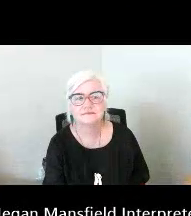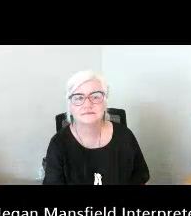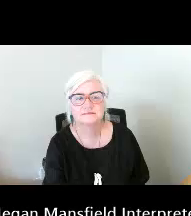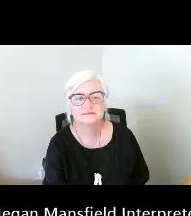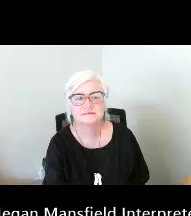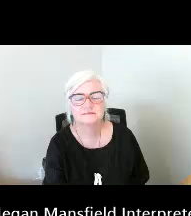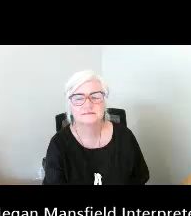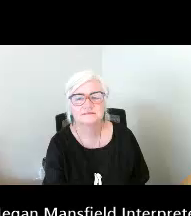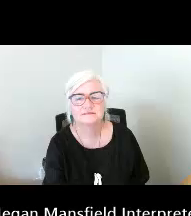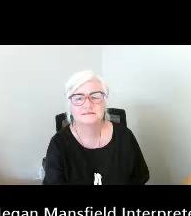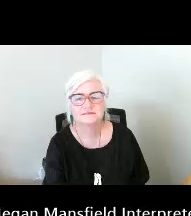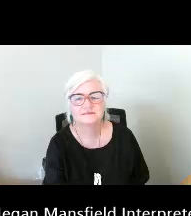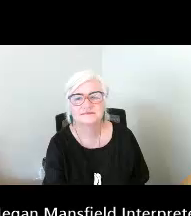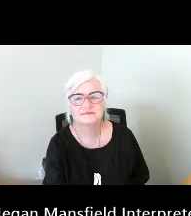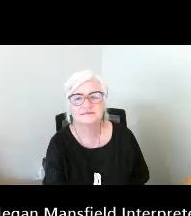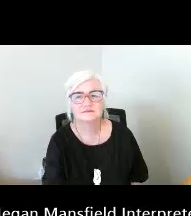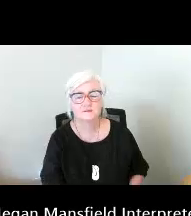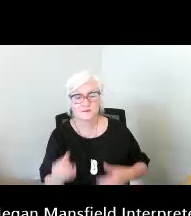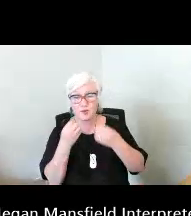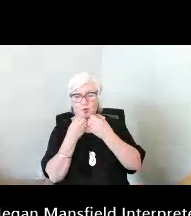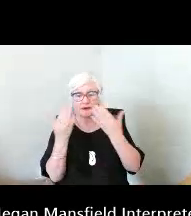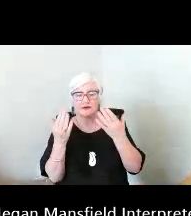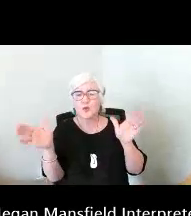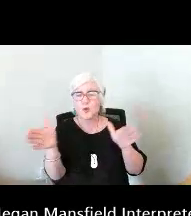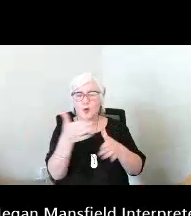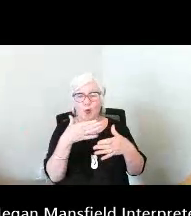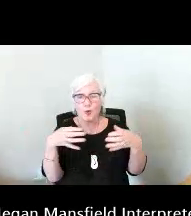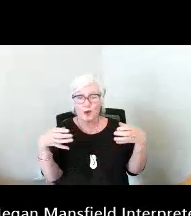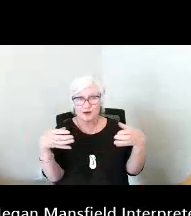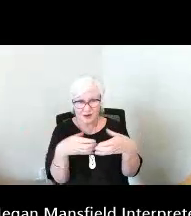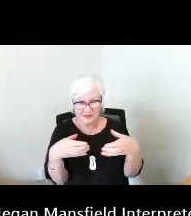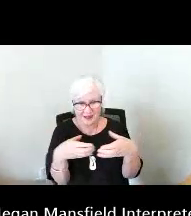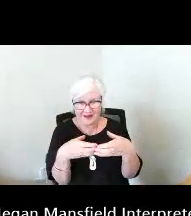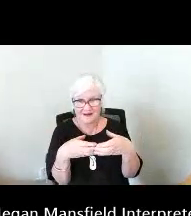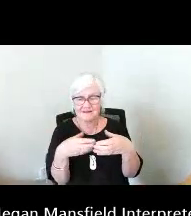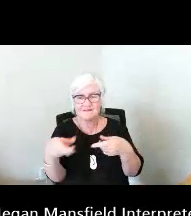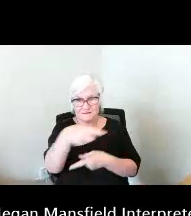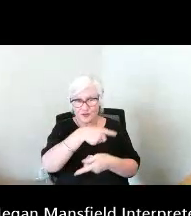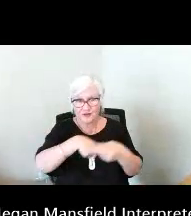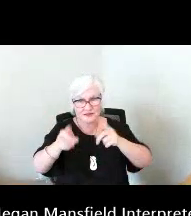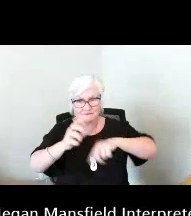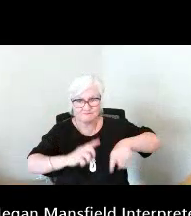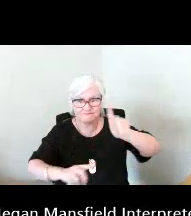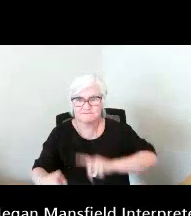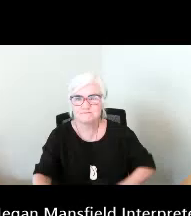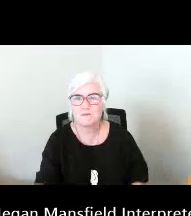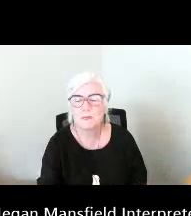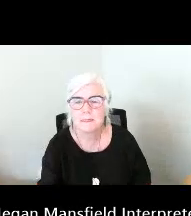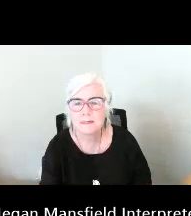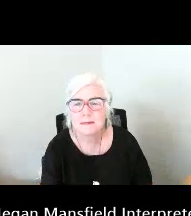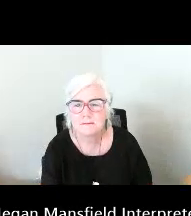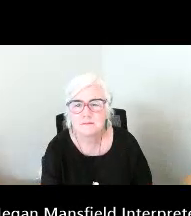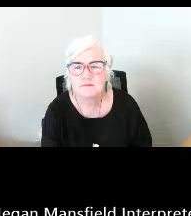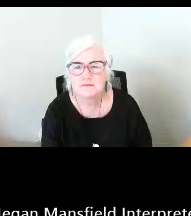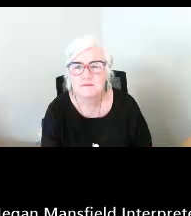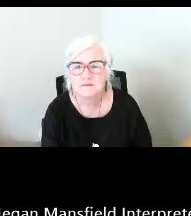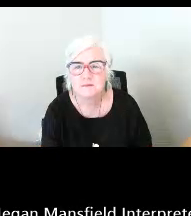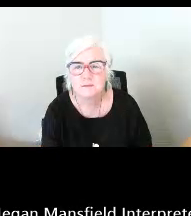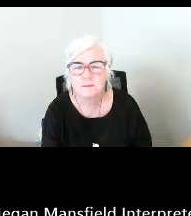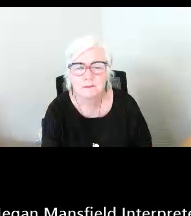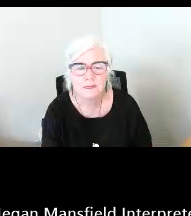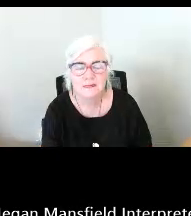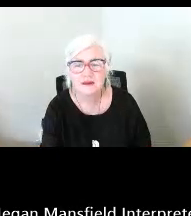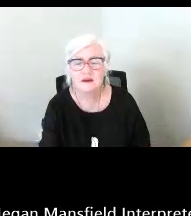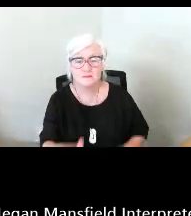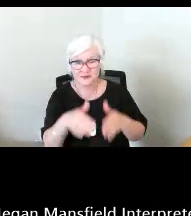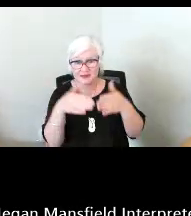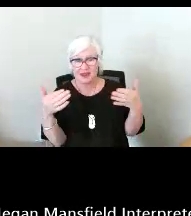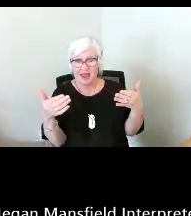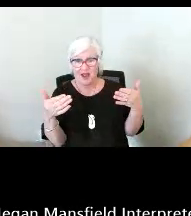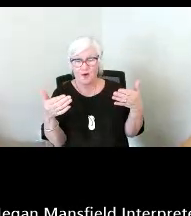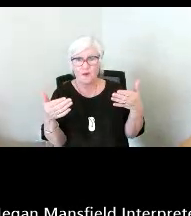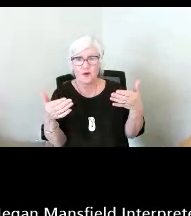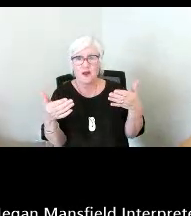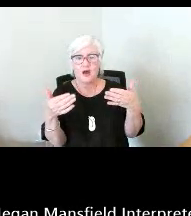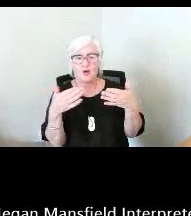having you all together for this forum. So now we'll sort out some spotlighting